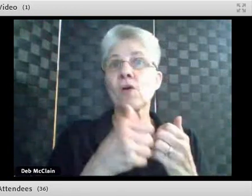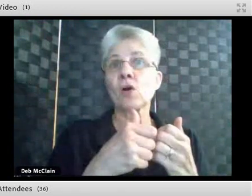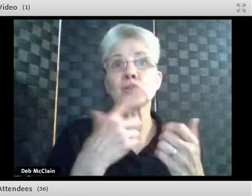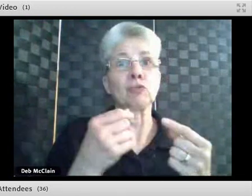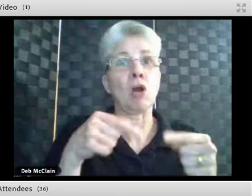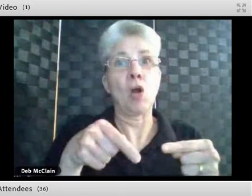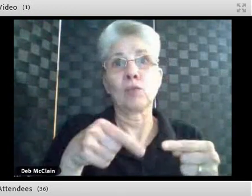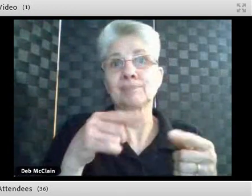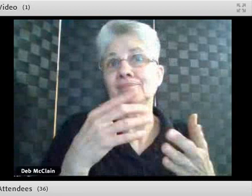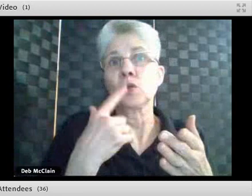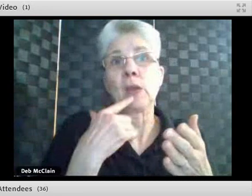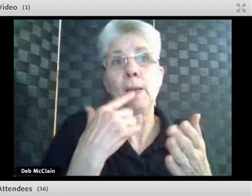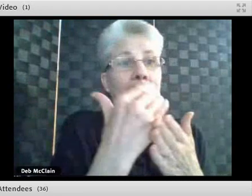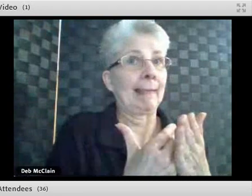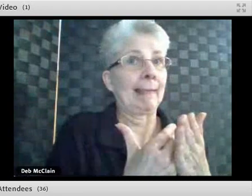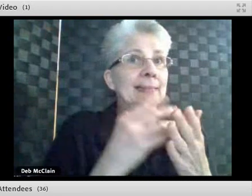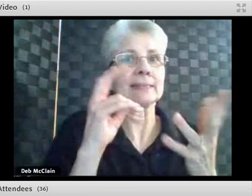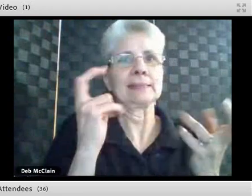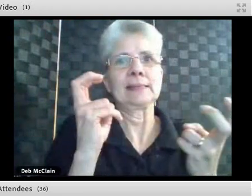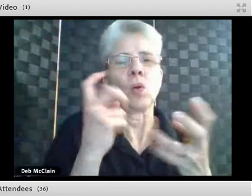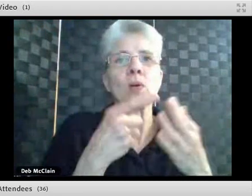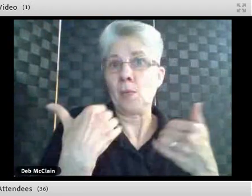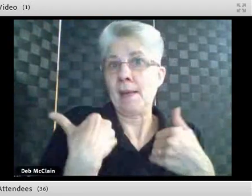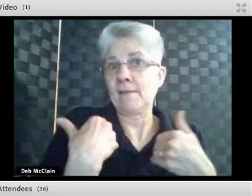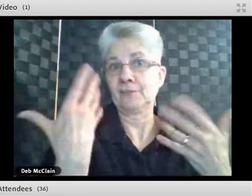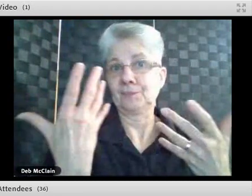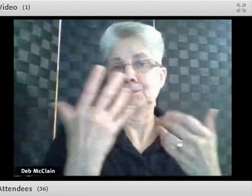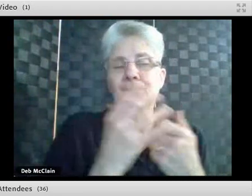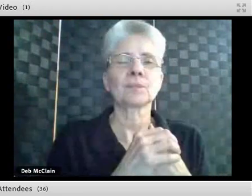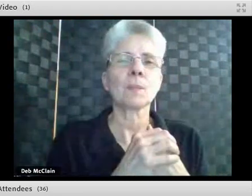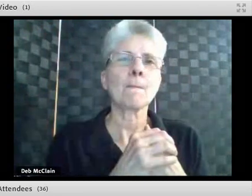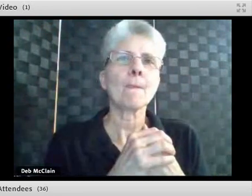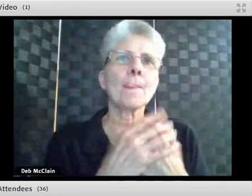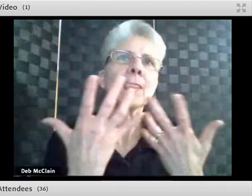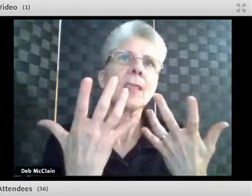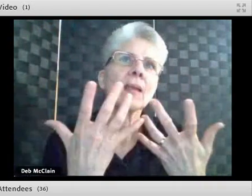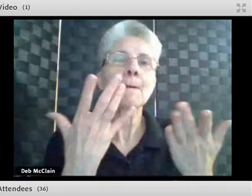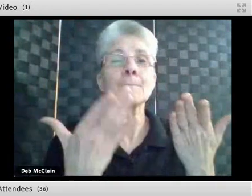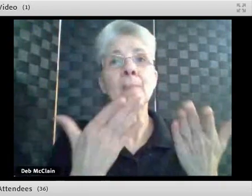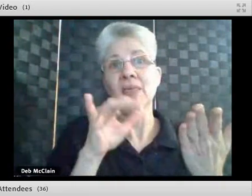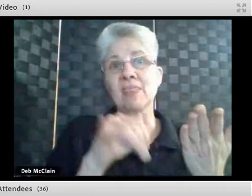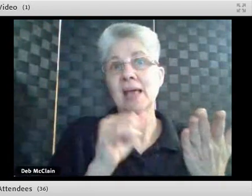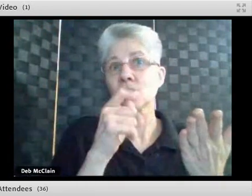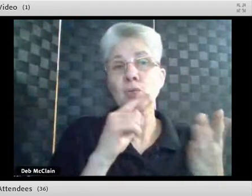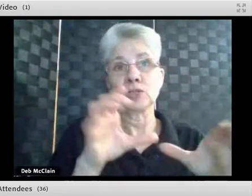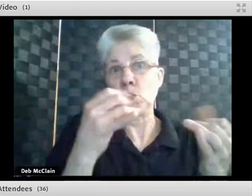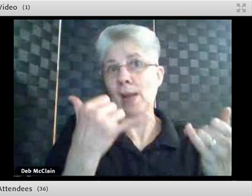You can make a list, sort of, of what you've got, and maybe that is all you can do right now.